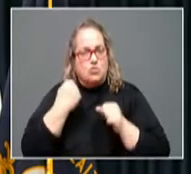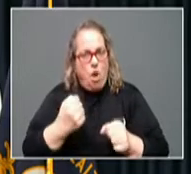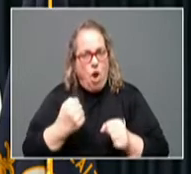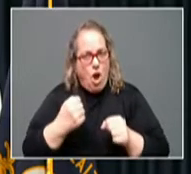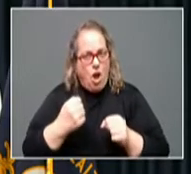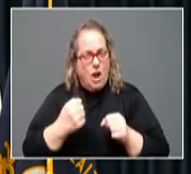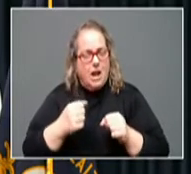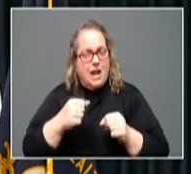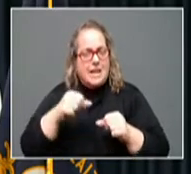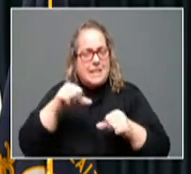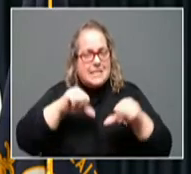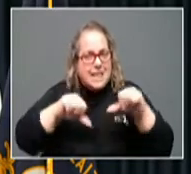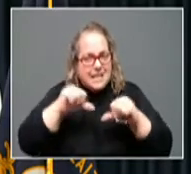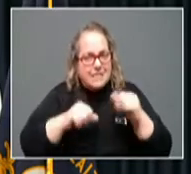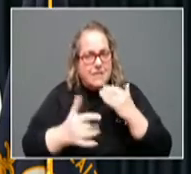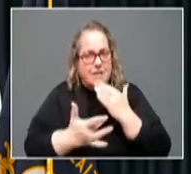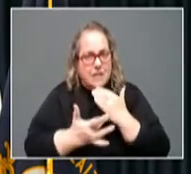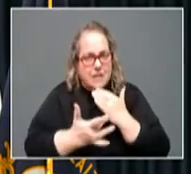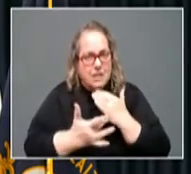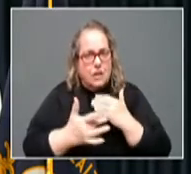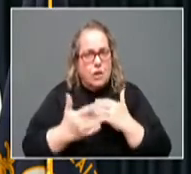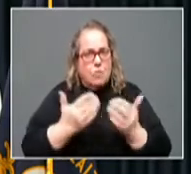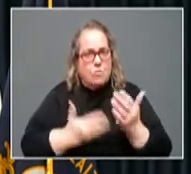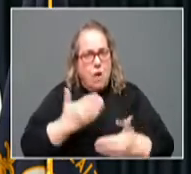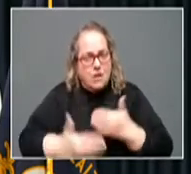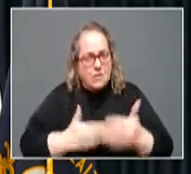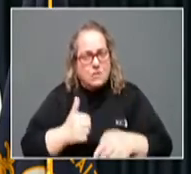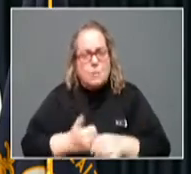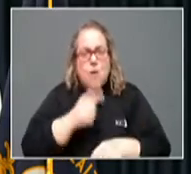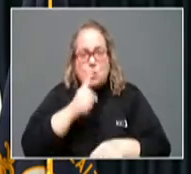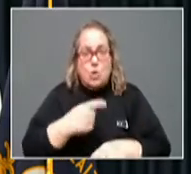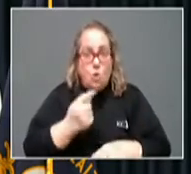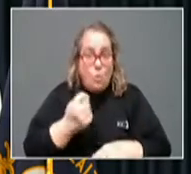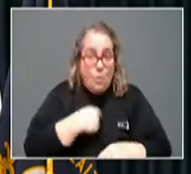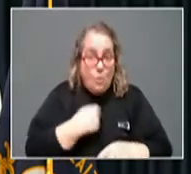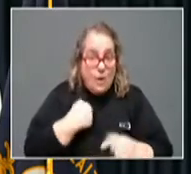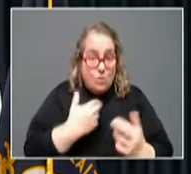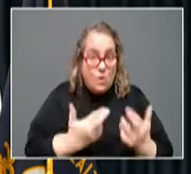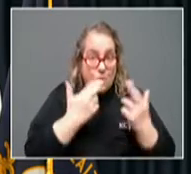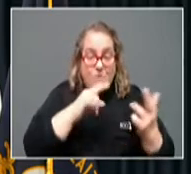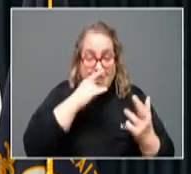that what we recommend for the kids is safe. And so, um, remember the youngest